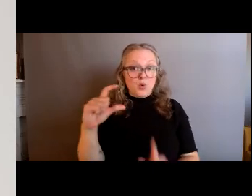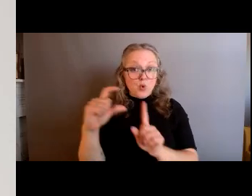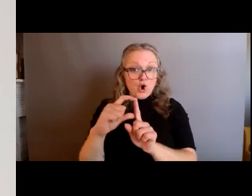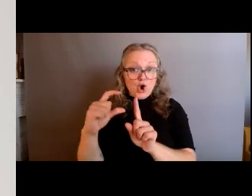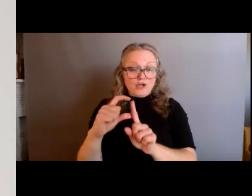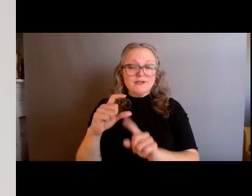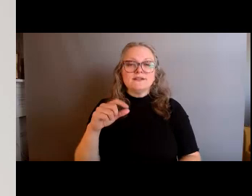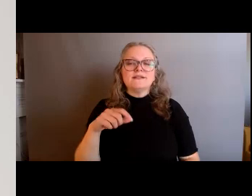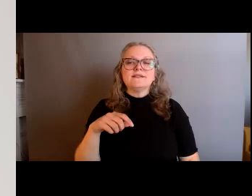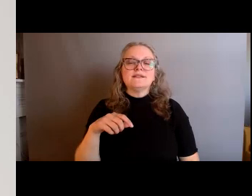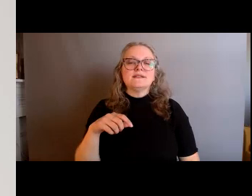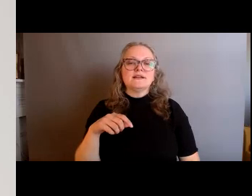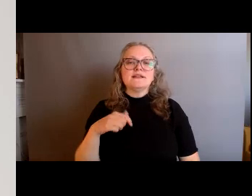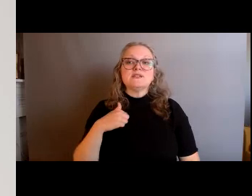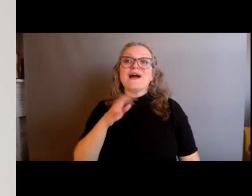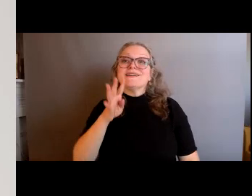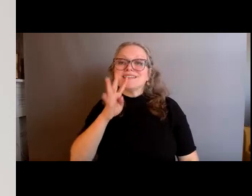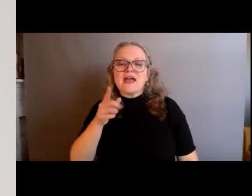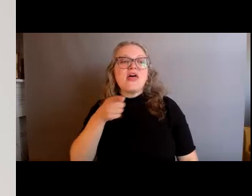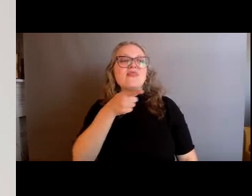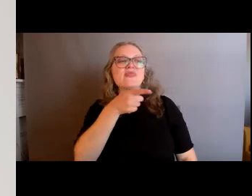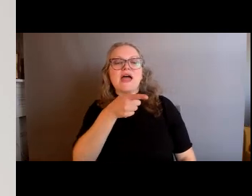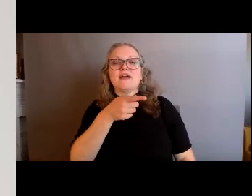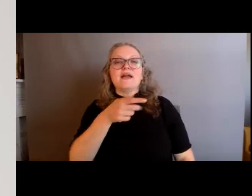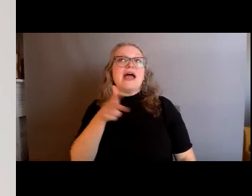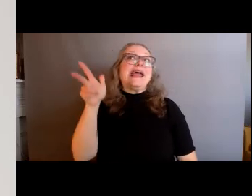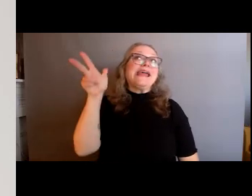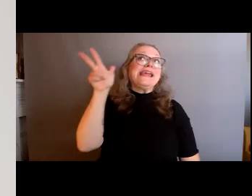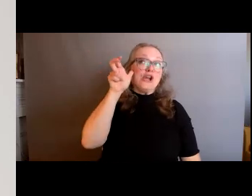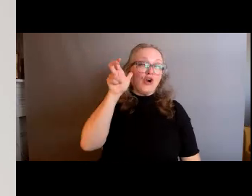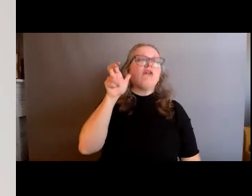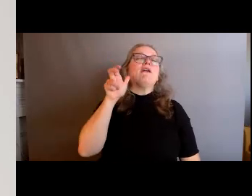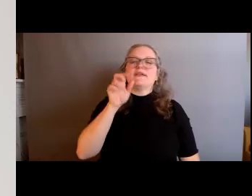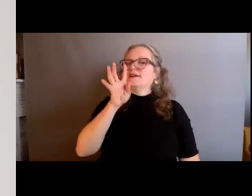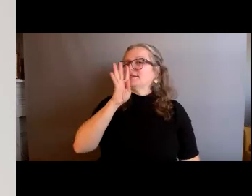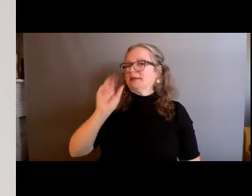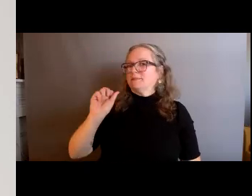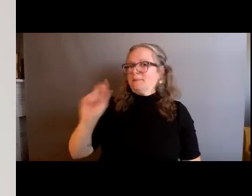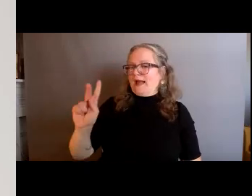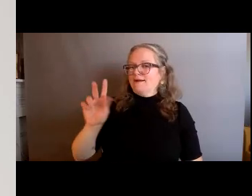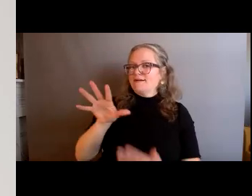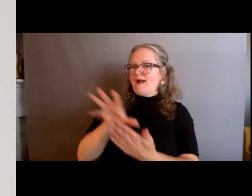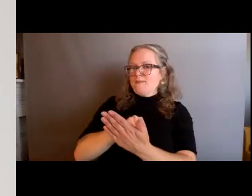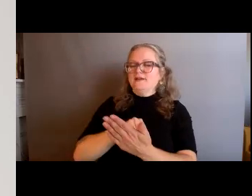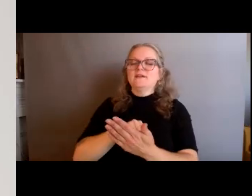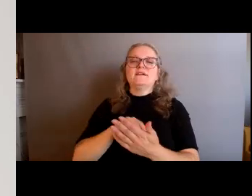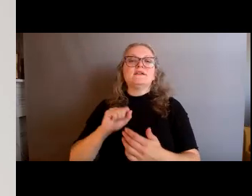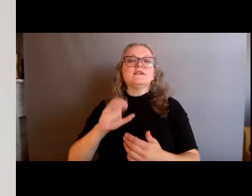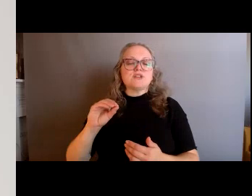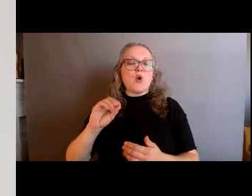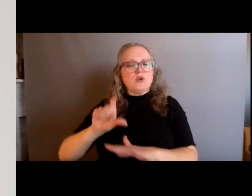they will repeat back to me at a level that they can hear. So it'll be turned up to about 40 or 50.